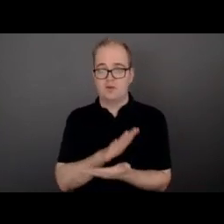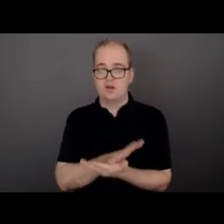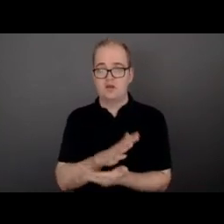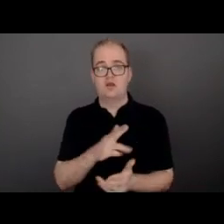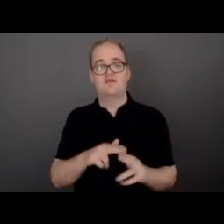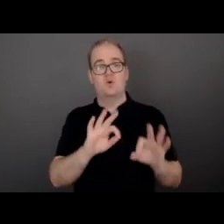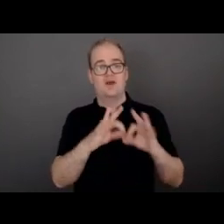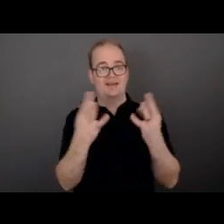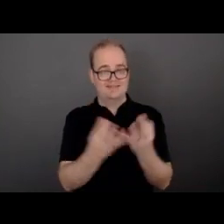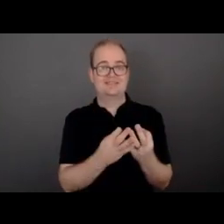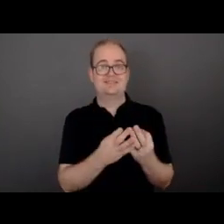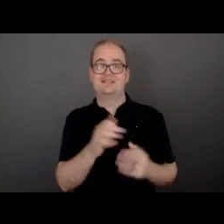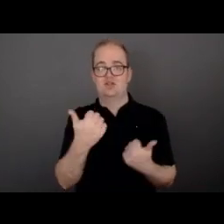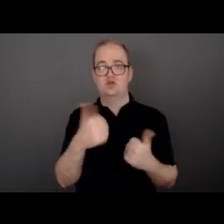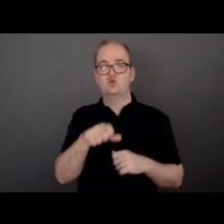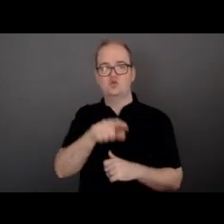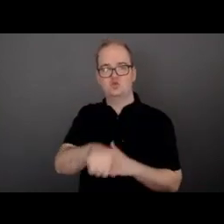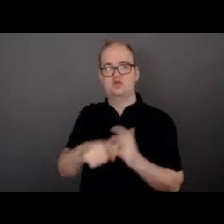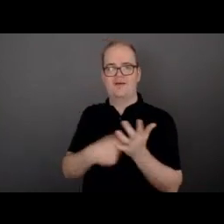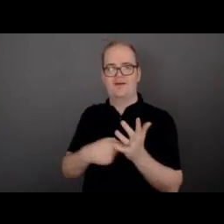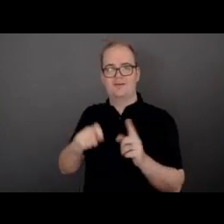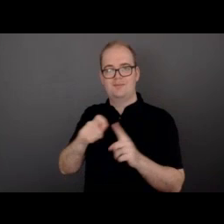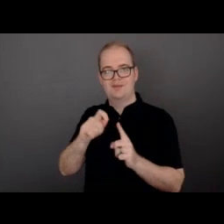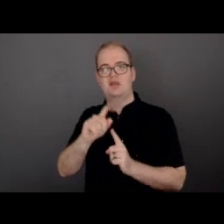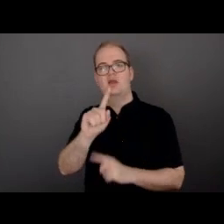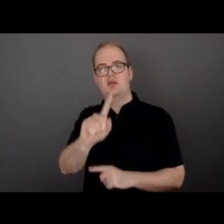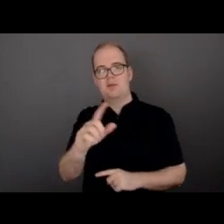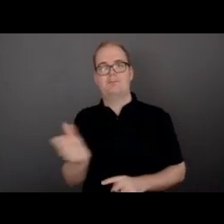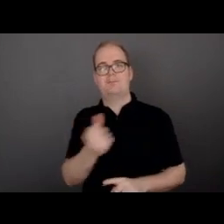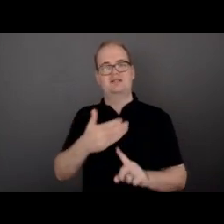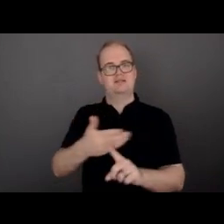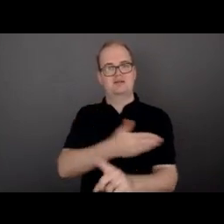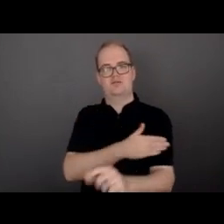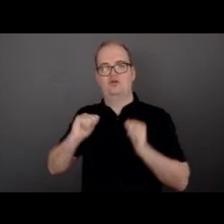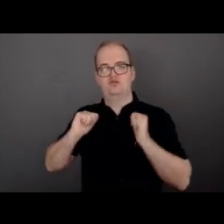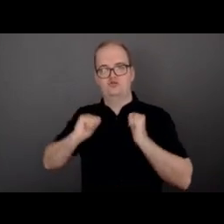However, agencies must complete training with Legal Aid Queensland to register as a referral